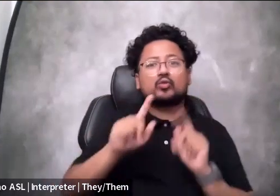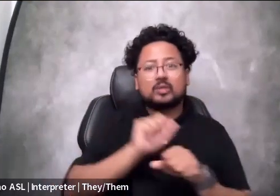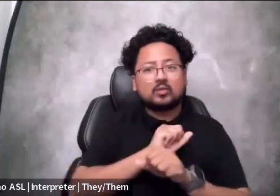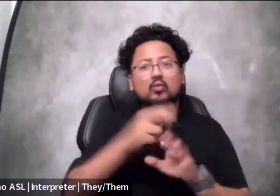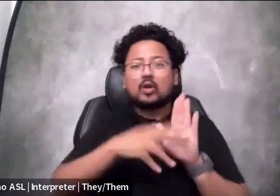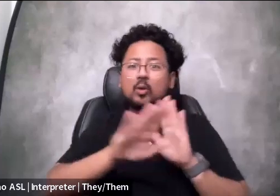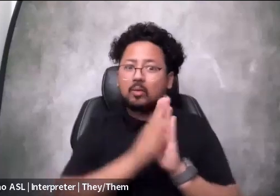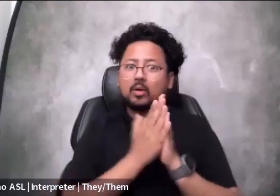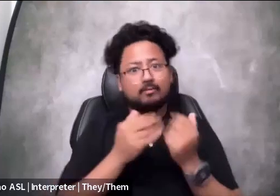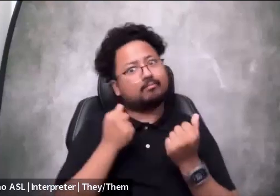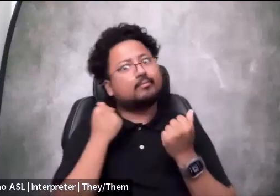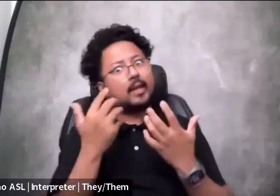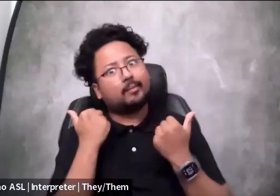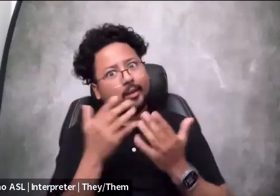So many readers. I've gotten